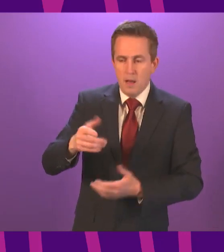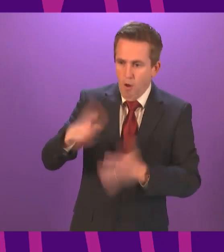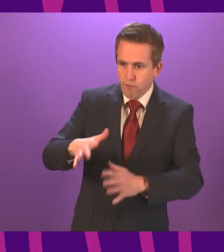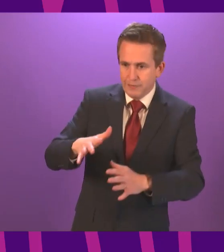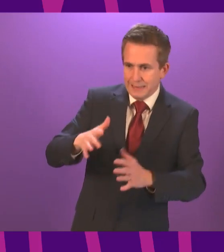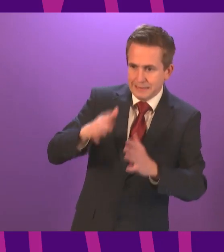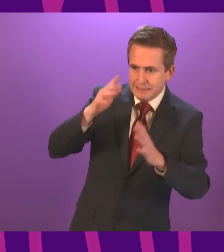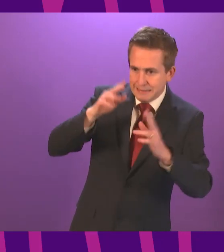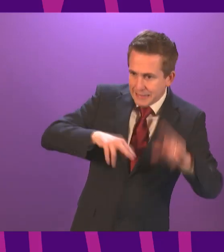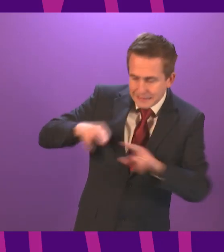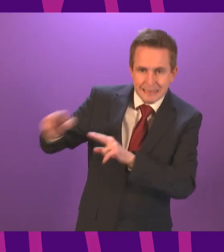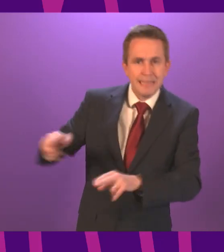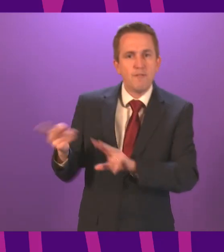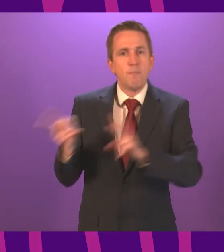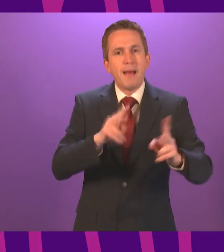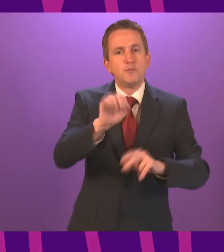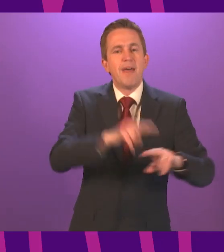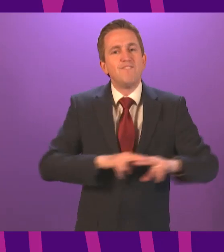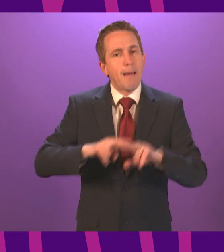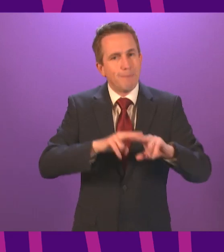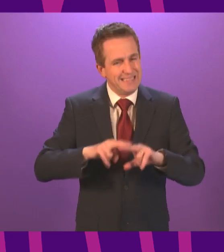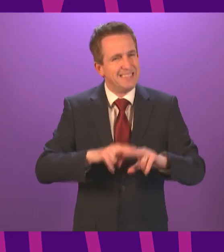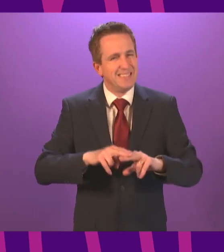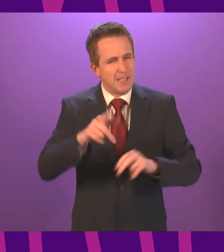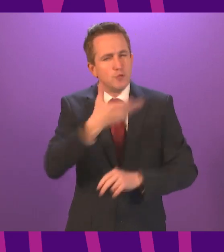Will the First Minister agree that students are not the only group that are required to